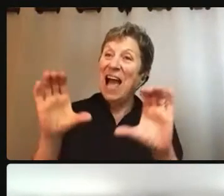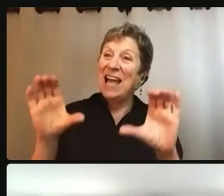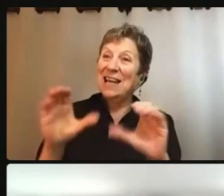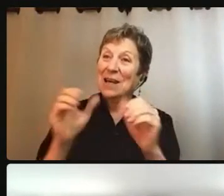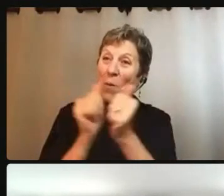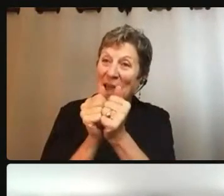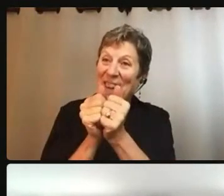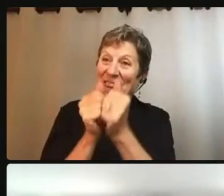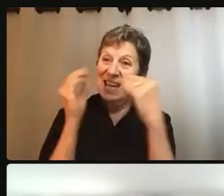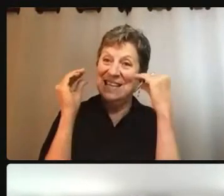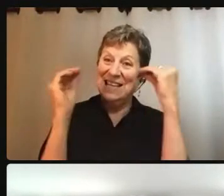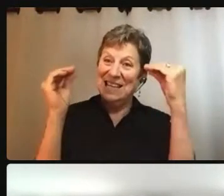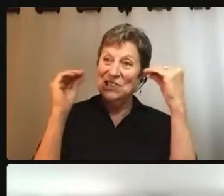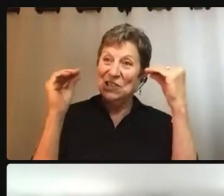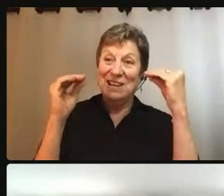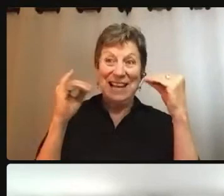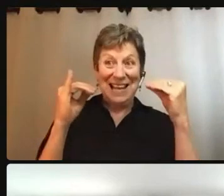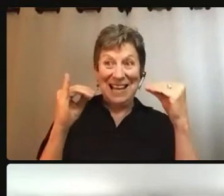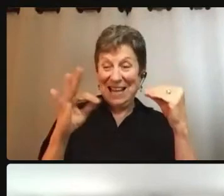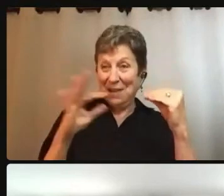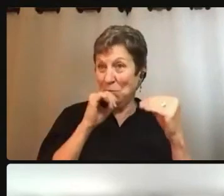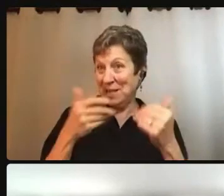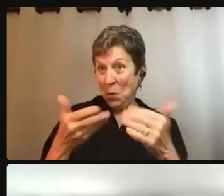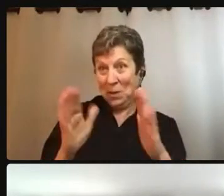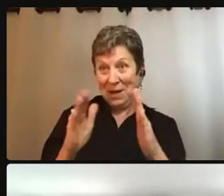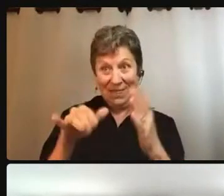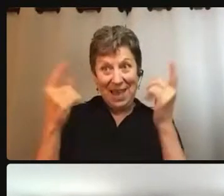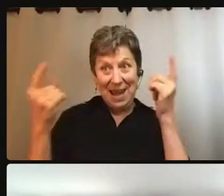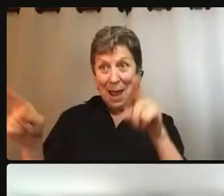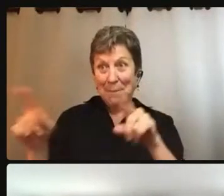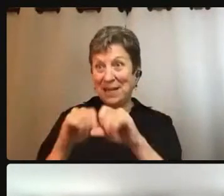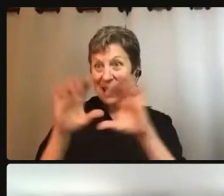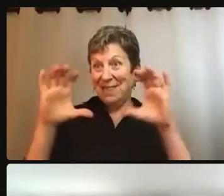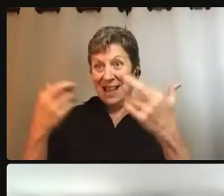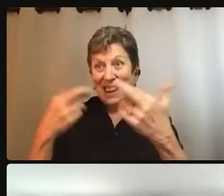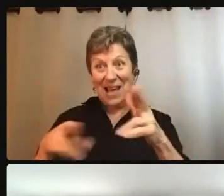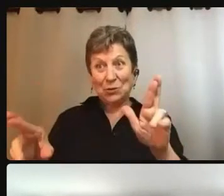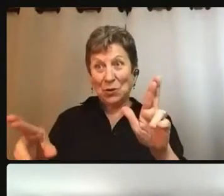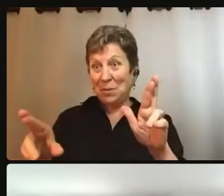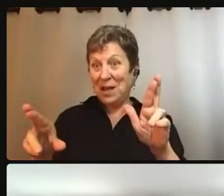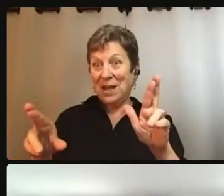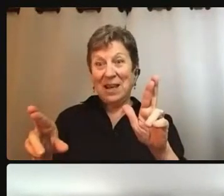YOU KNOW IW WHAT WHAT NEEDS